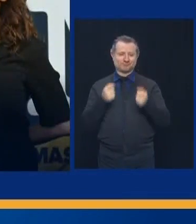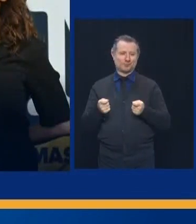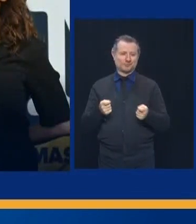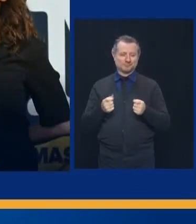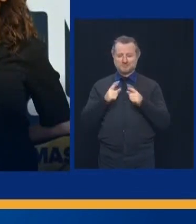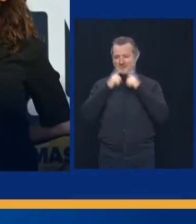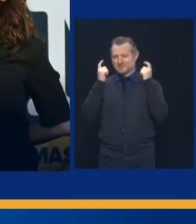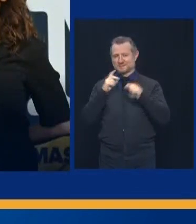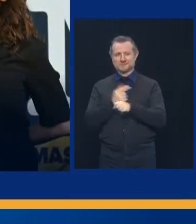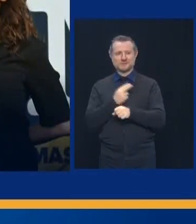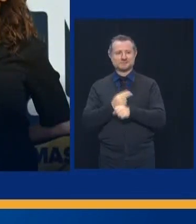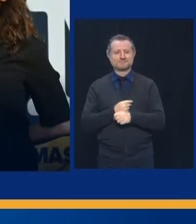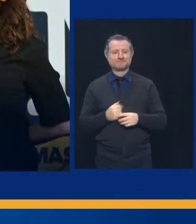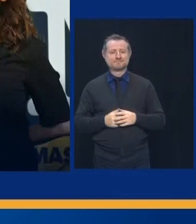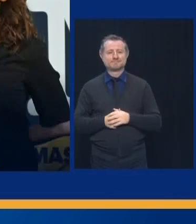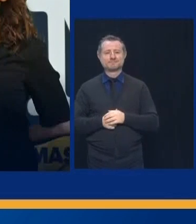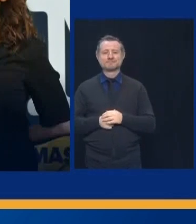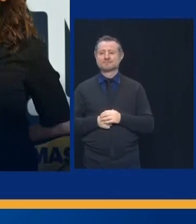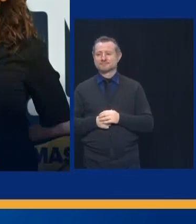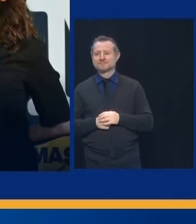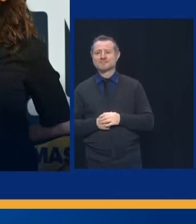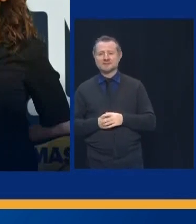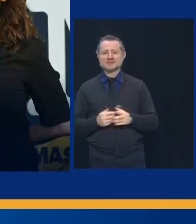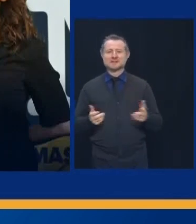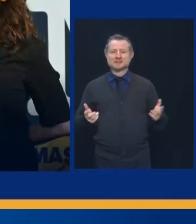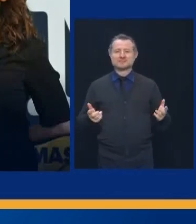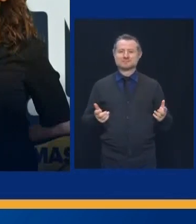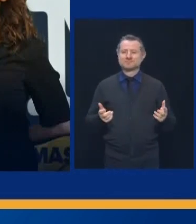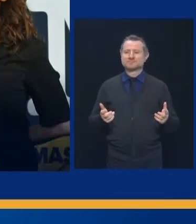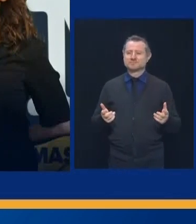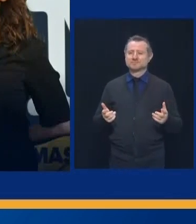THE EASIEST WAY TO CONTROL WITH THE MAXIMUM BENEFIT IS TO WEAR THE MASK.